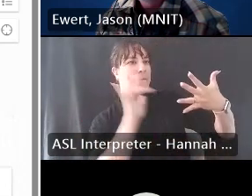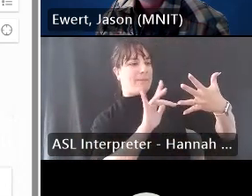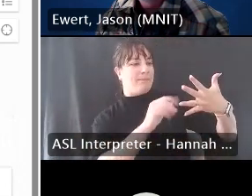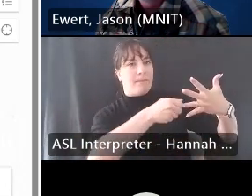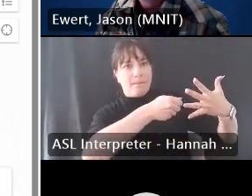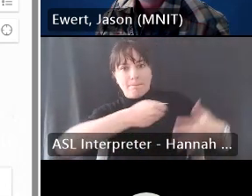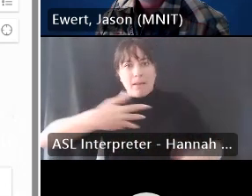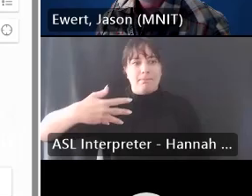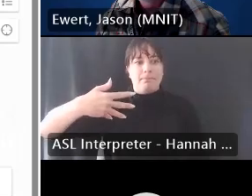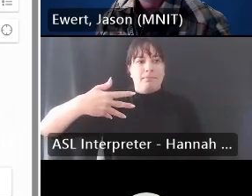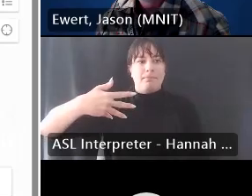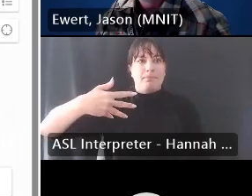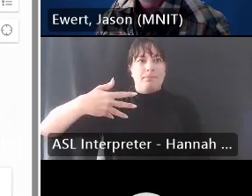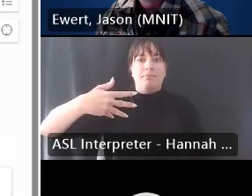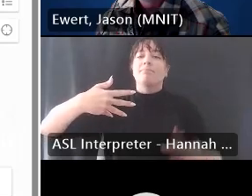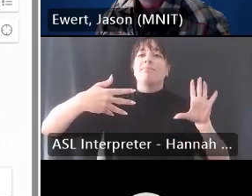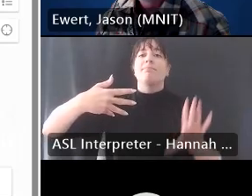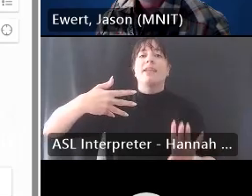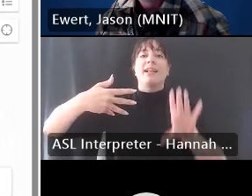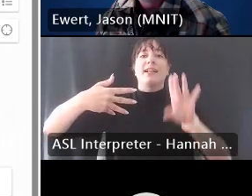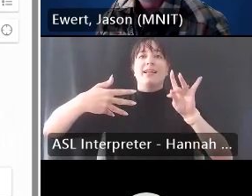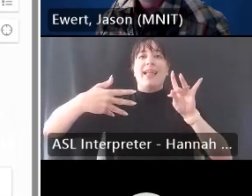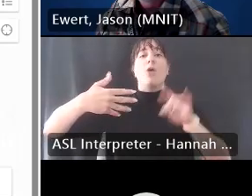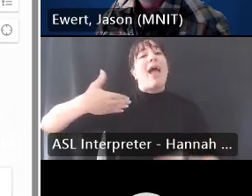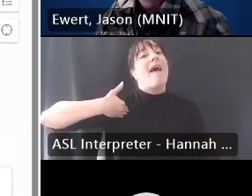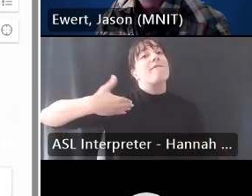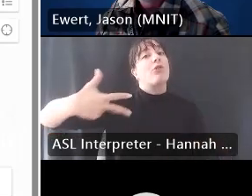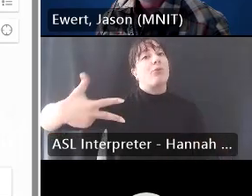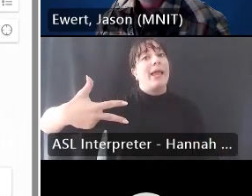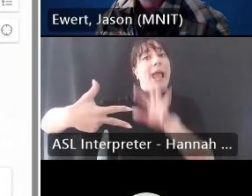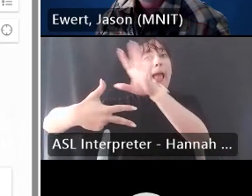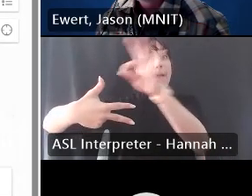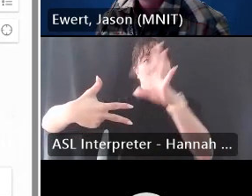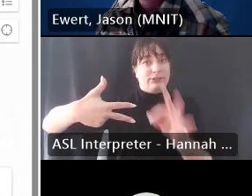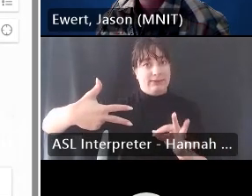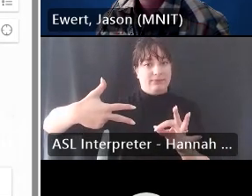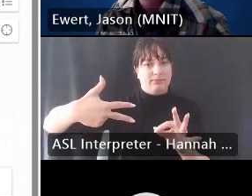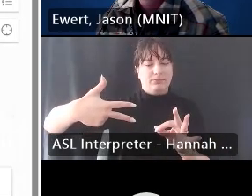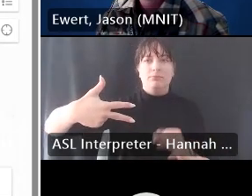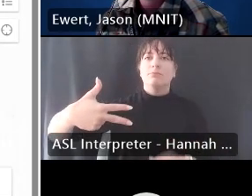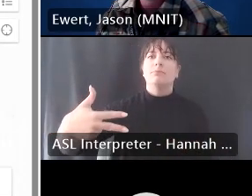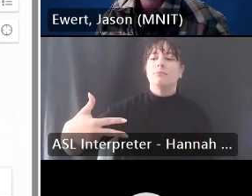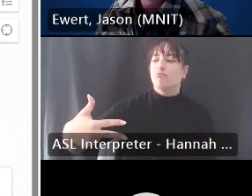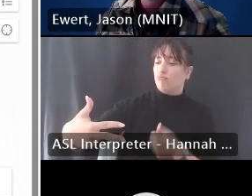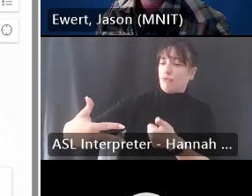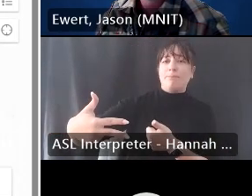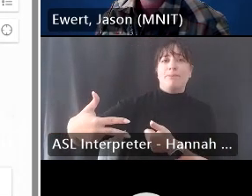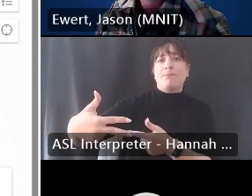Overview tab selected, one of three. So then I'm in that group and I hear overview.